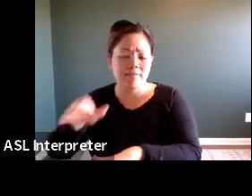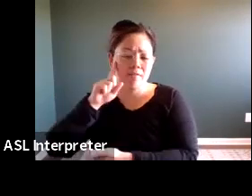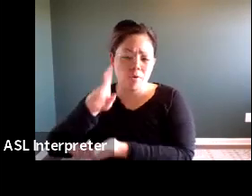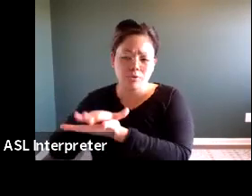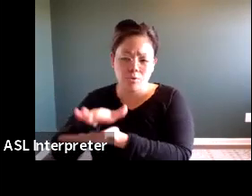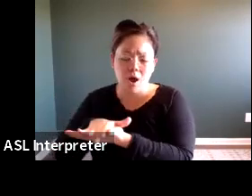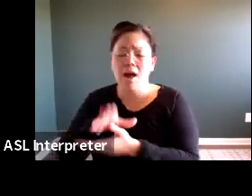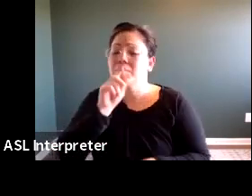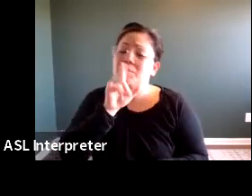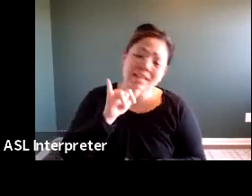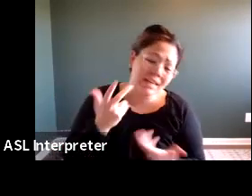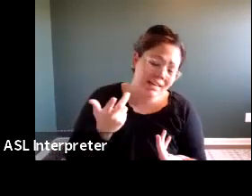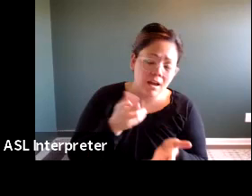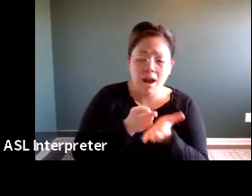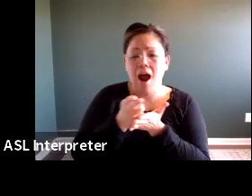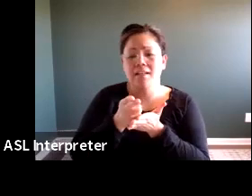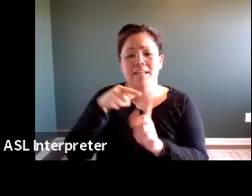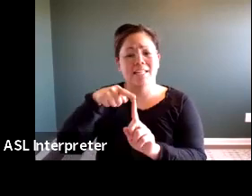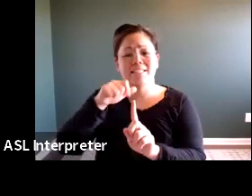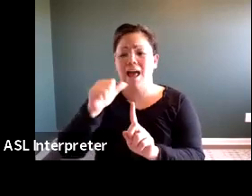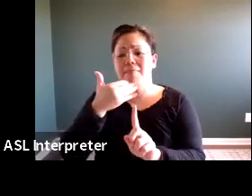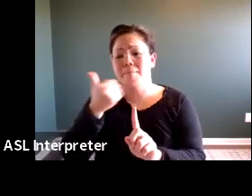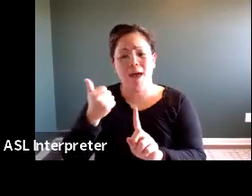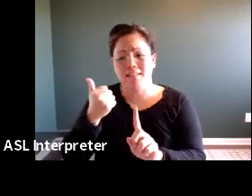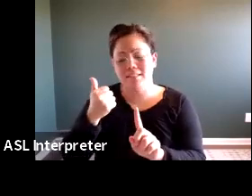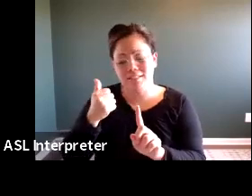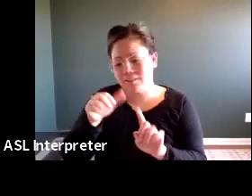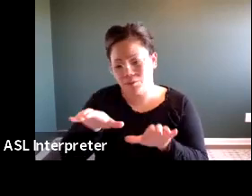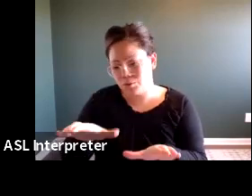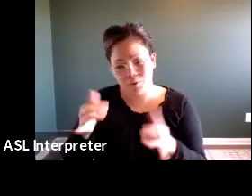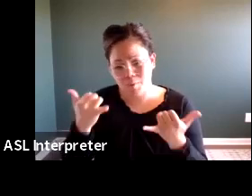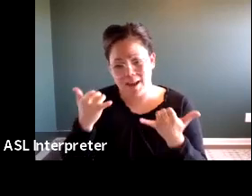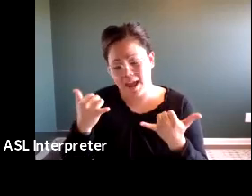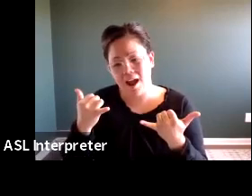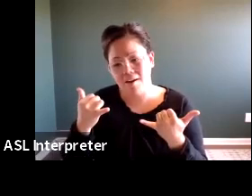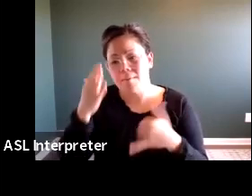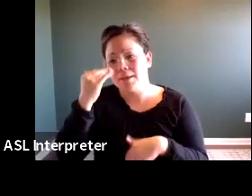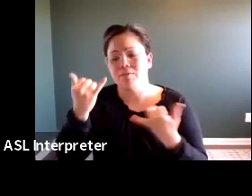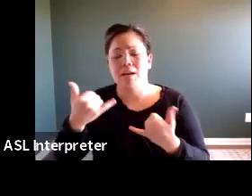And honestly, you know, not the best thing to be doing especially moderate to high community spread.